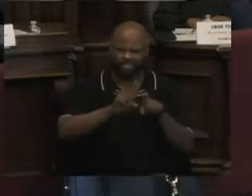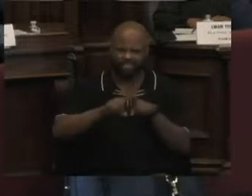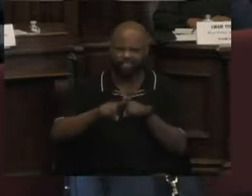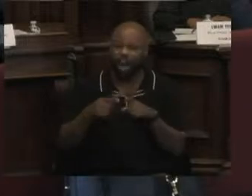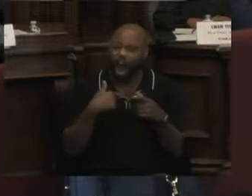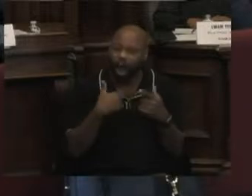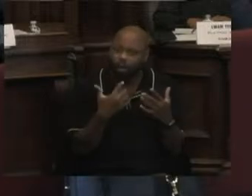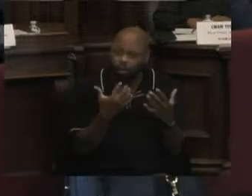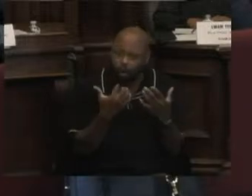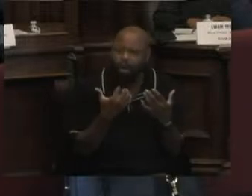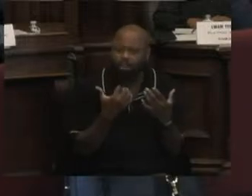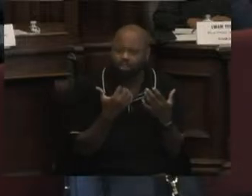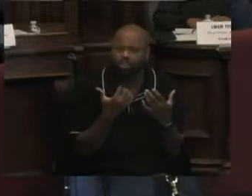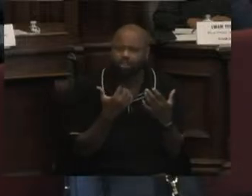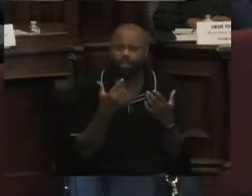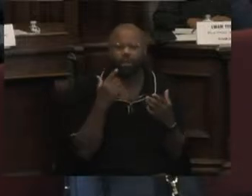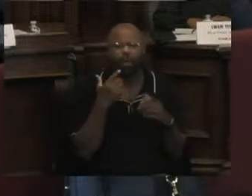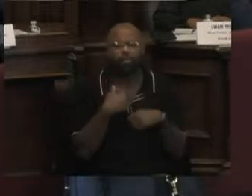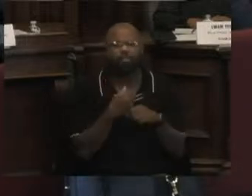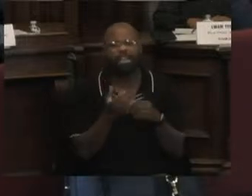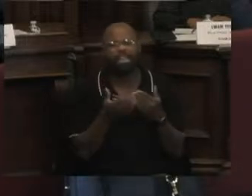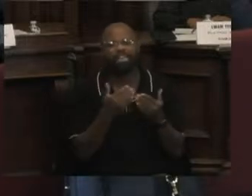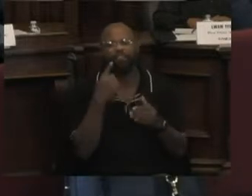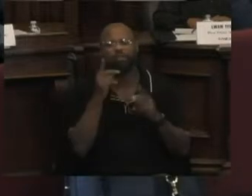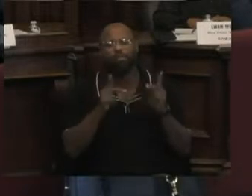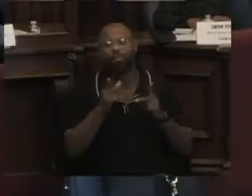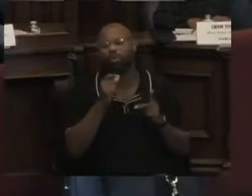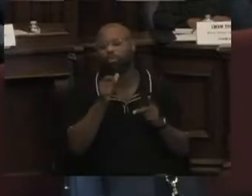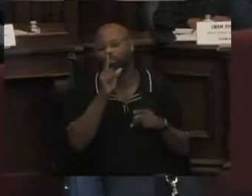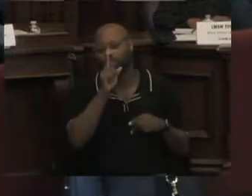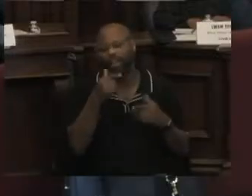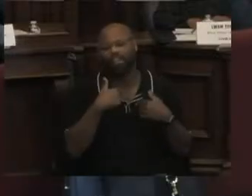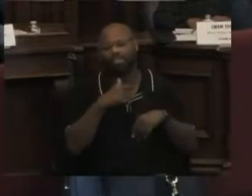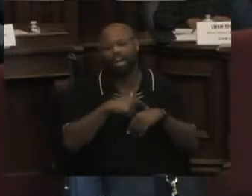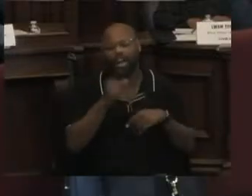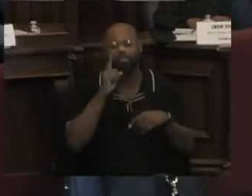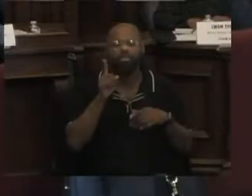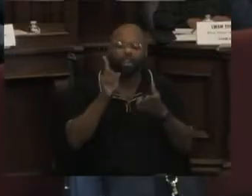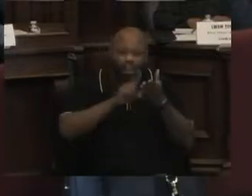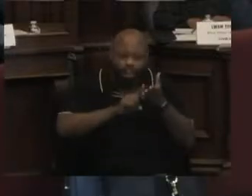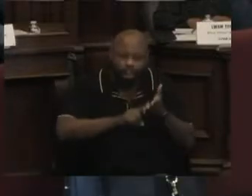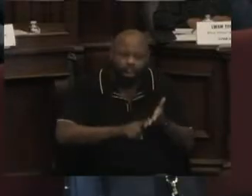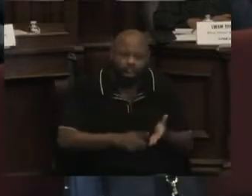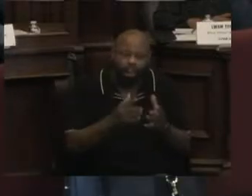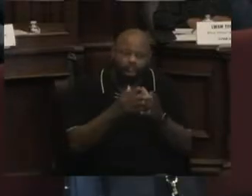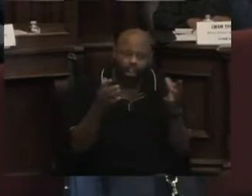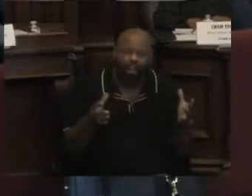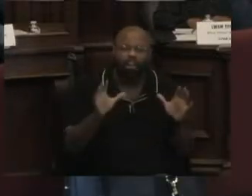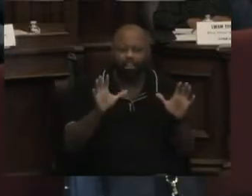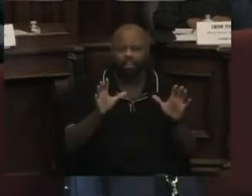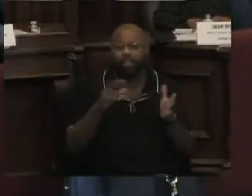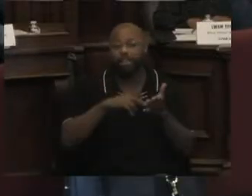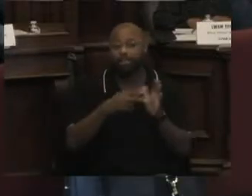some people like to do that. I love to do that, but we want to make it easy for those who